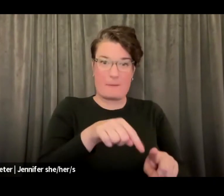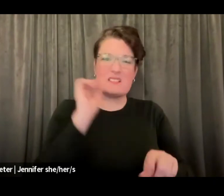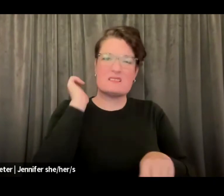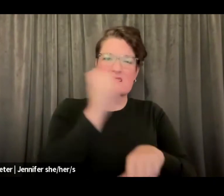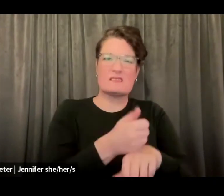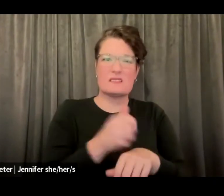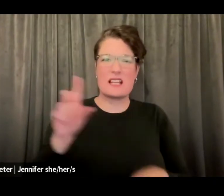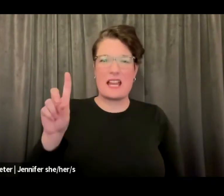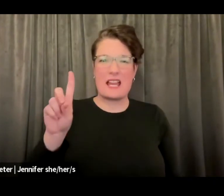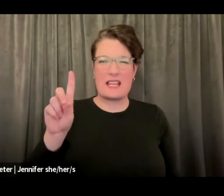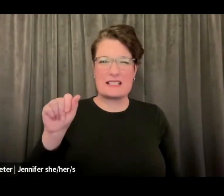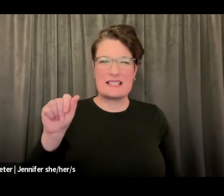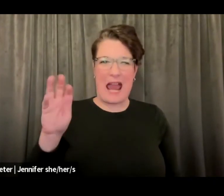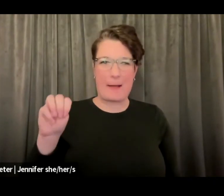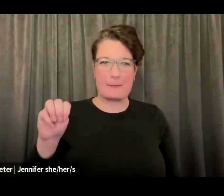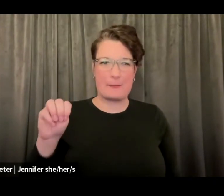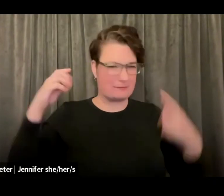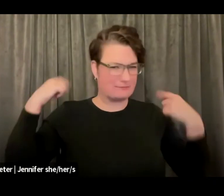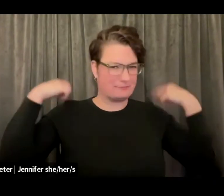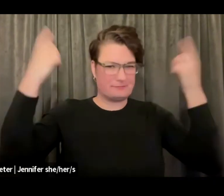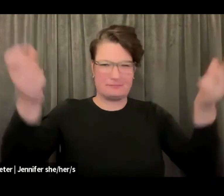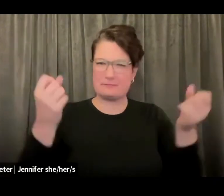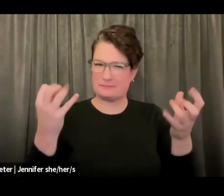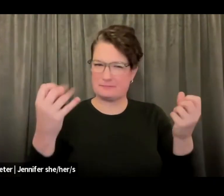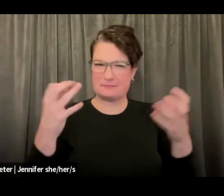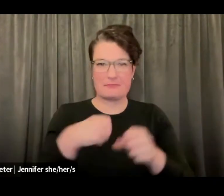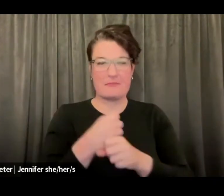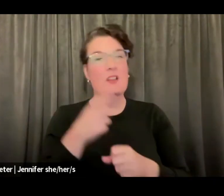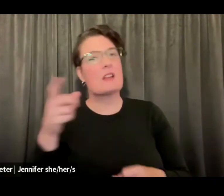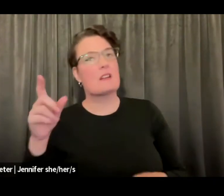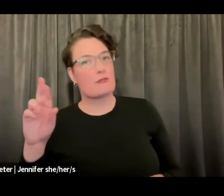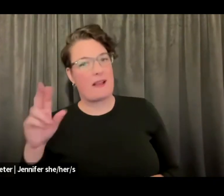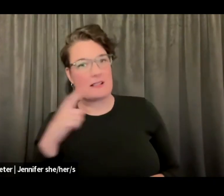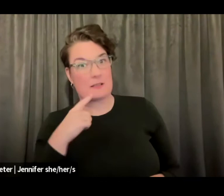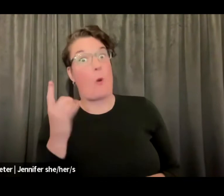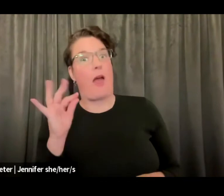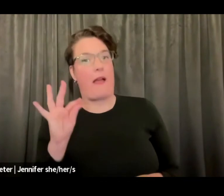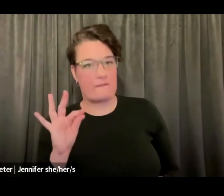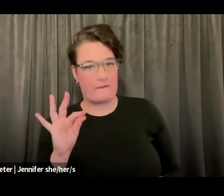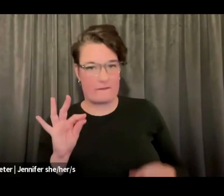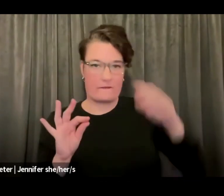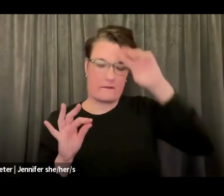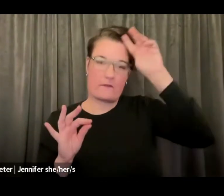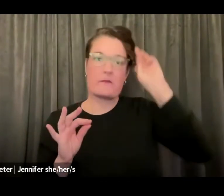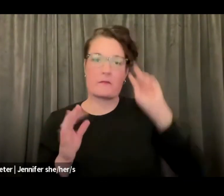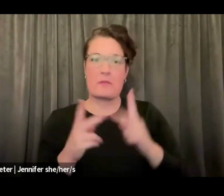has been damned for many, many years. Rebekah: One of the places. Yeah. Nomy: Mm, yeah.